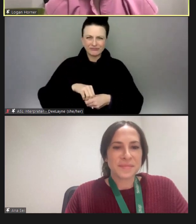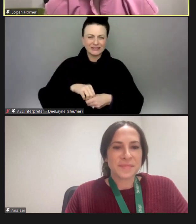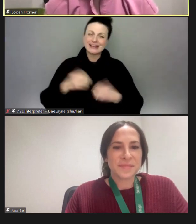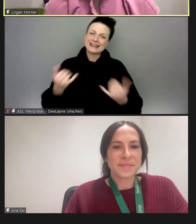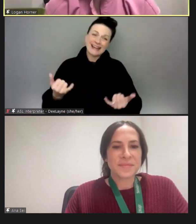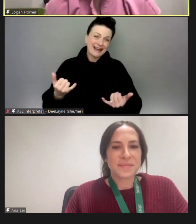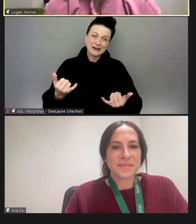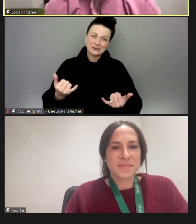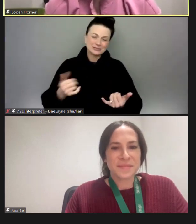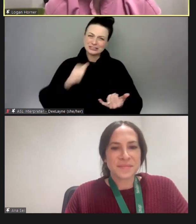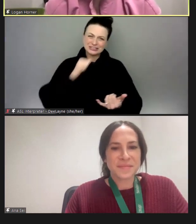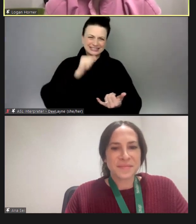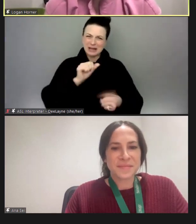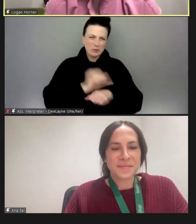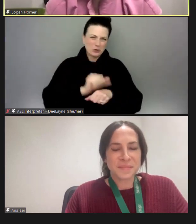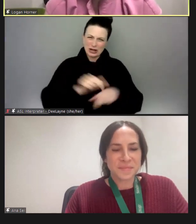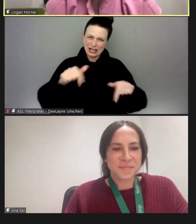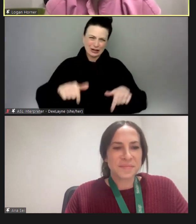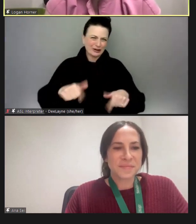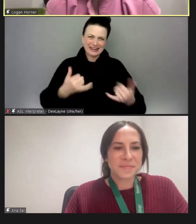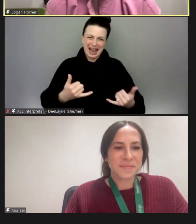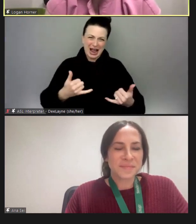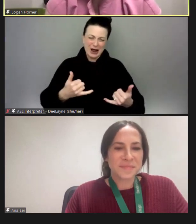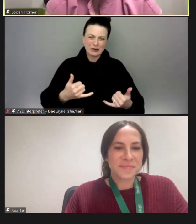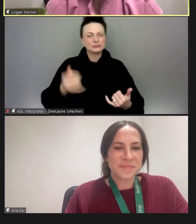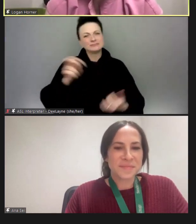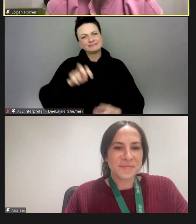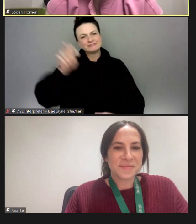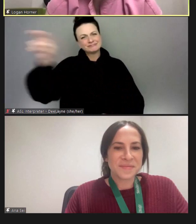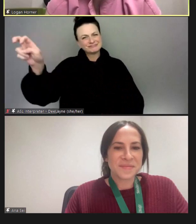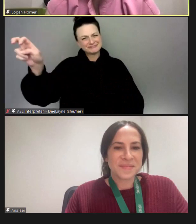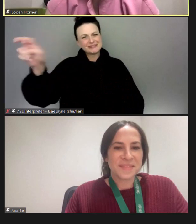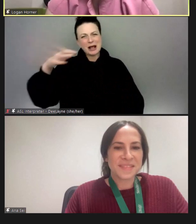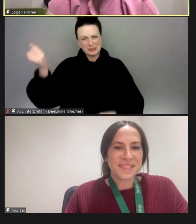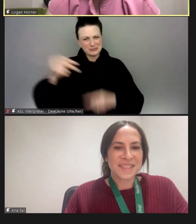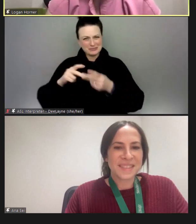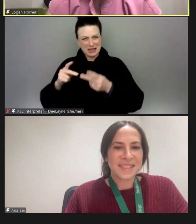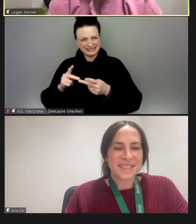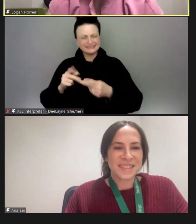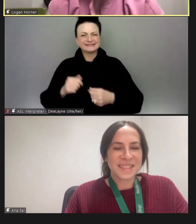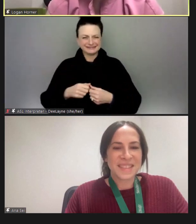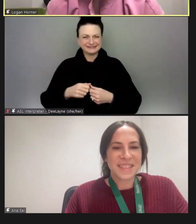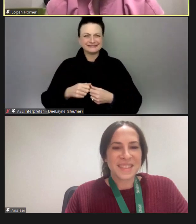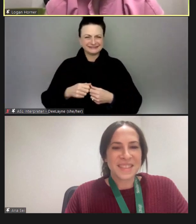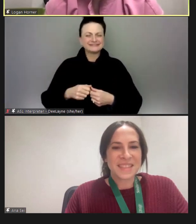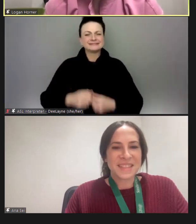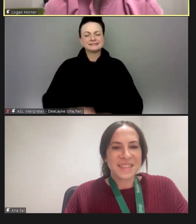sunshine anymore she is spreading all of